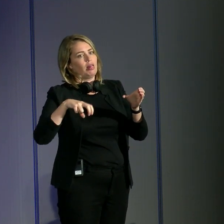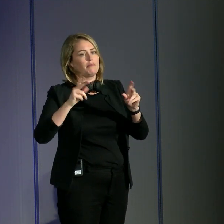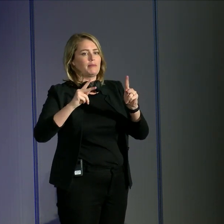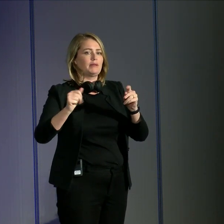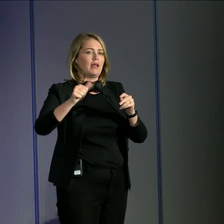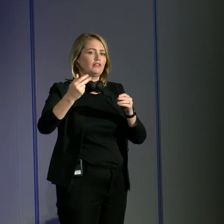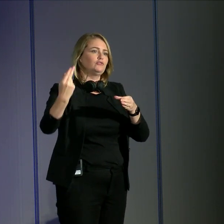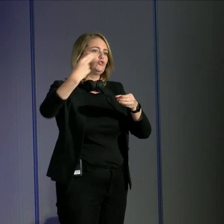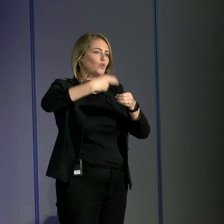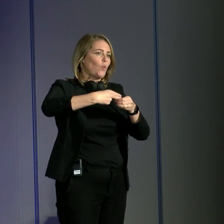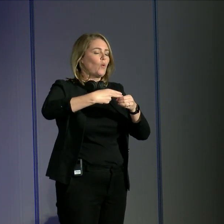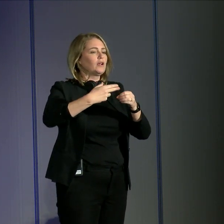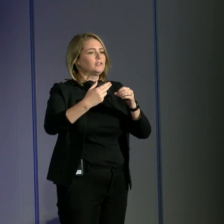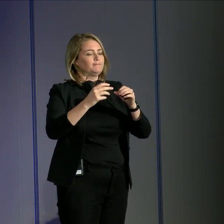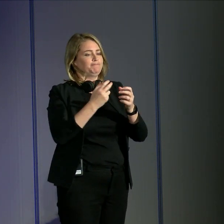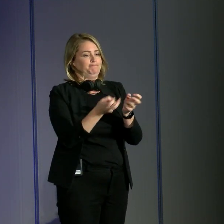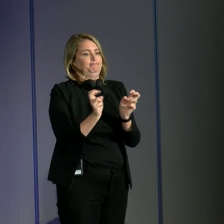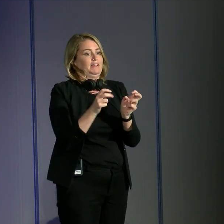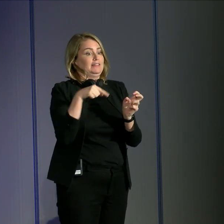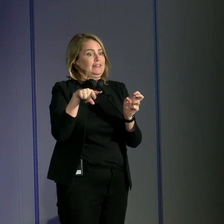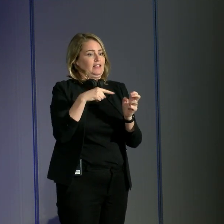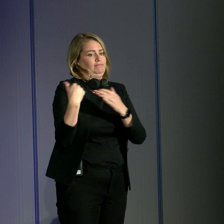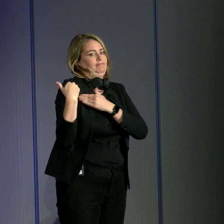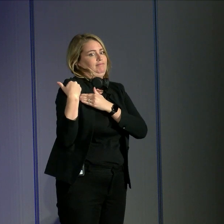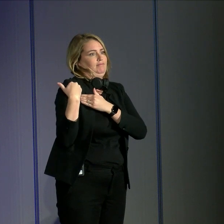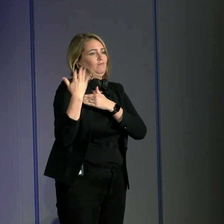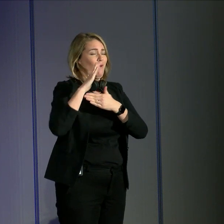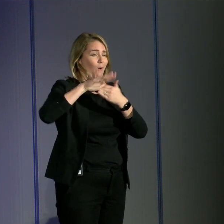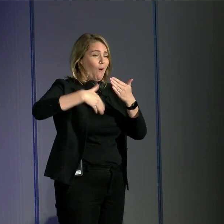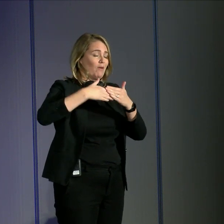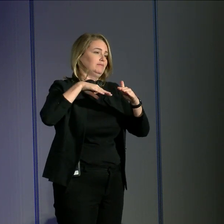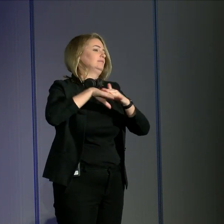But they're largely responsible for all the accessibility testing.